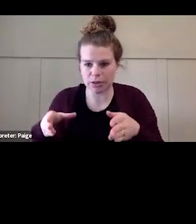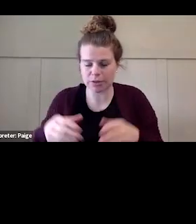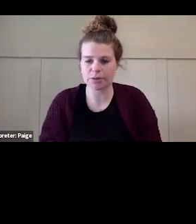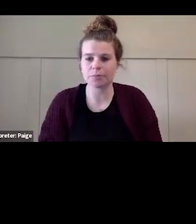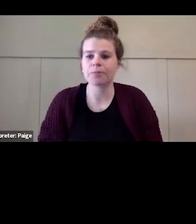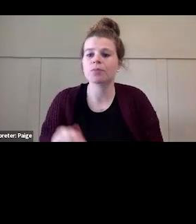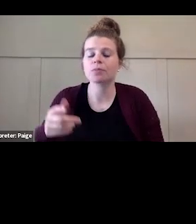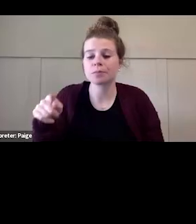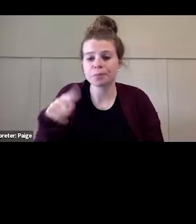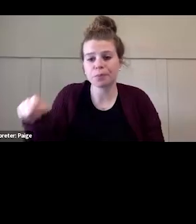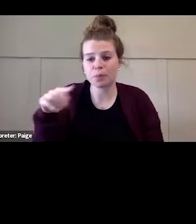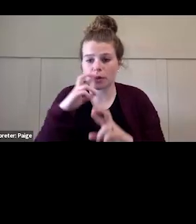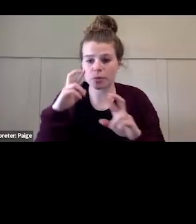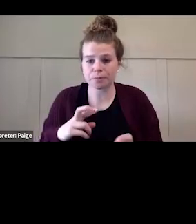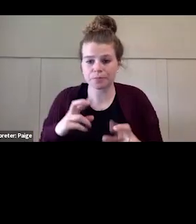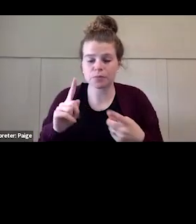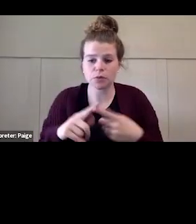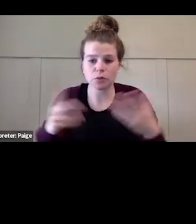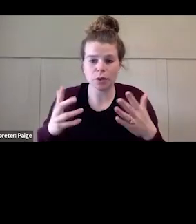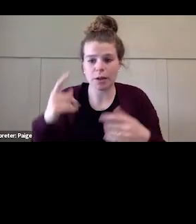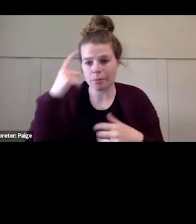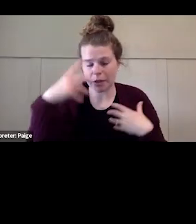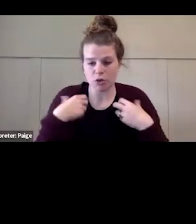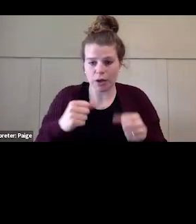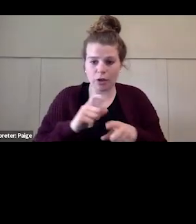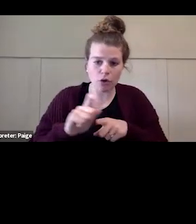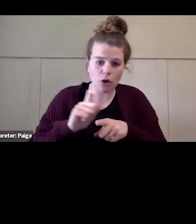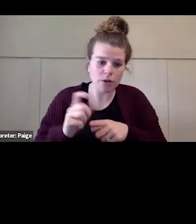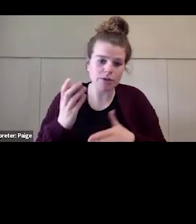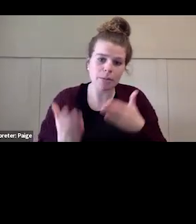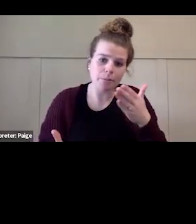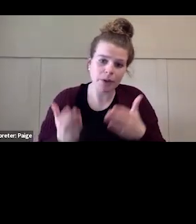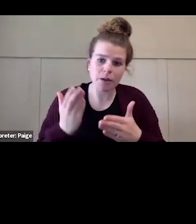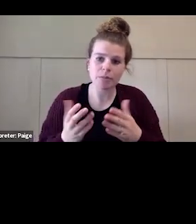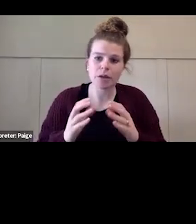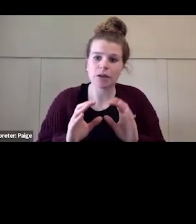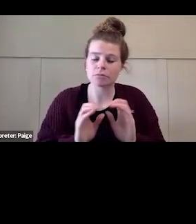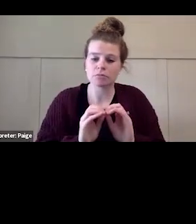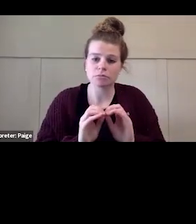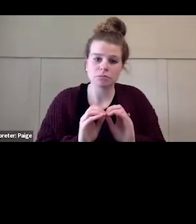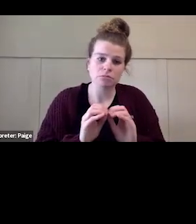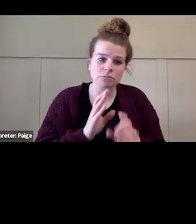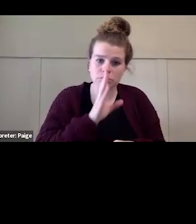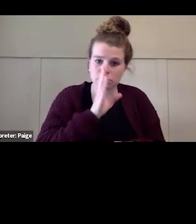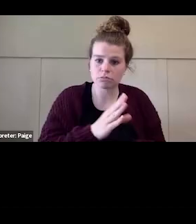They are responding to mental health calls that may be overtly mental health or just quality-of-life concerns.